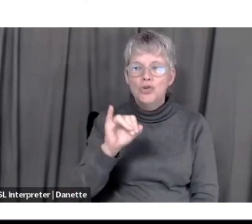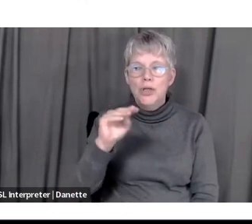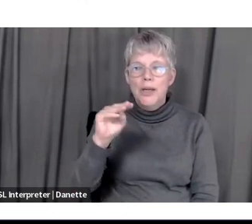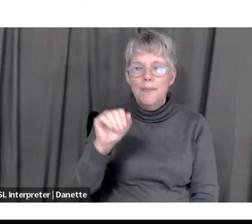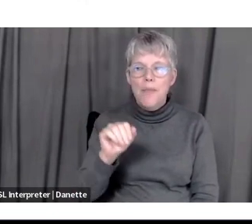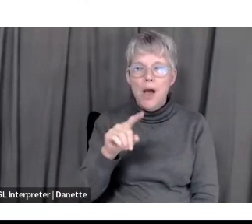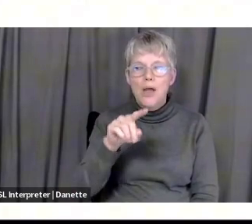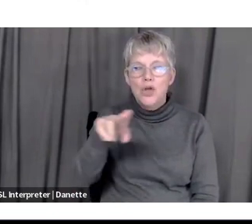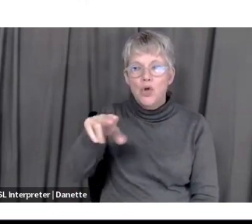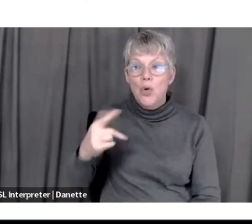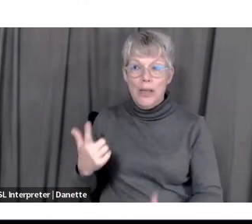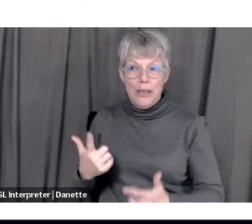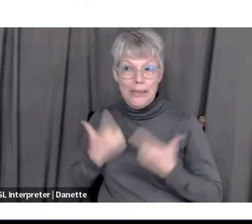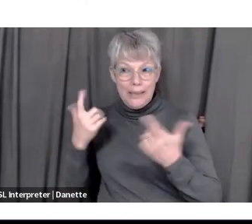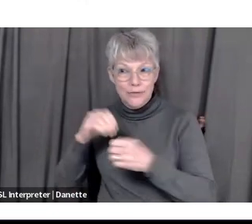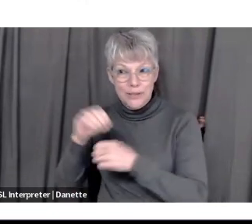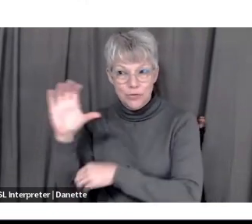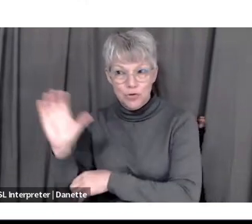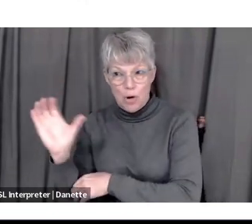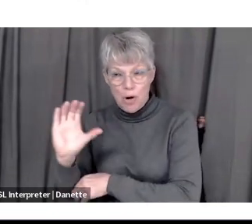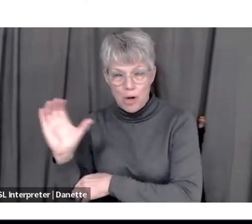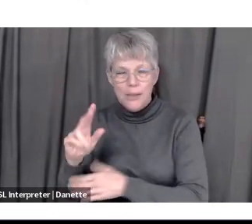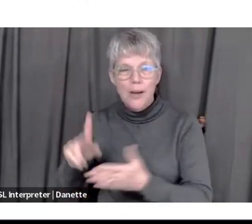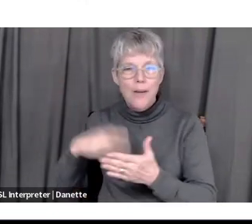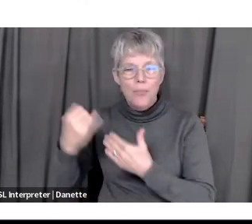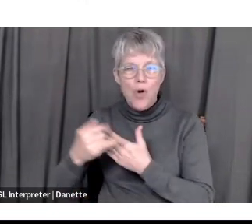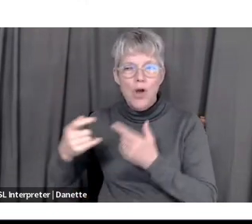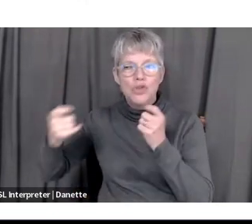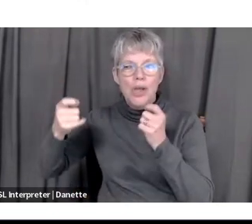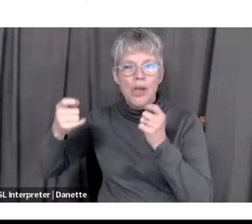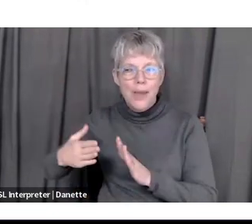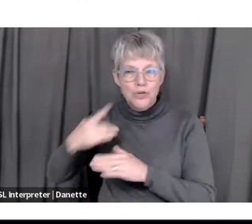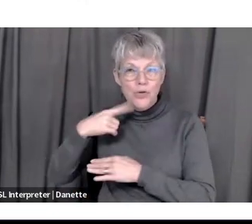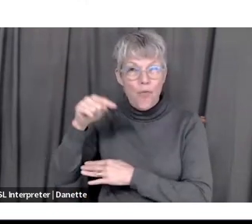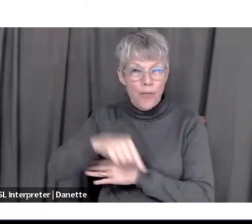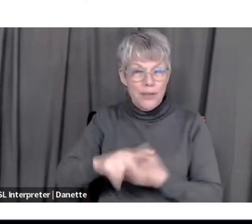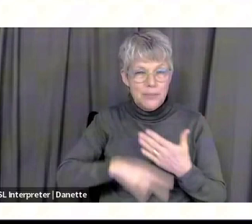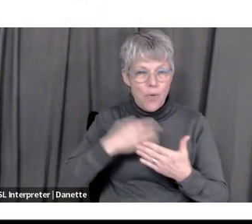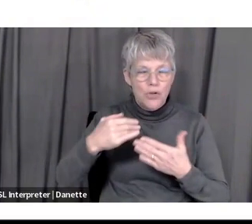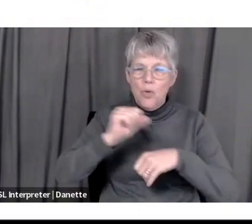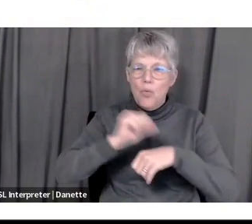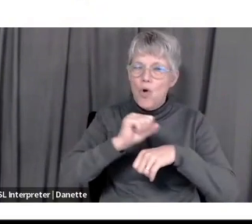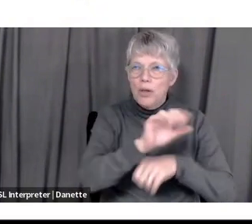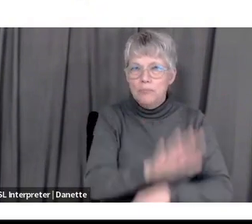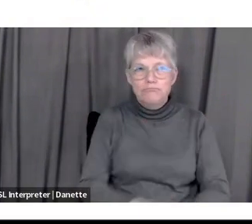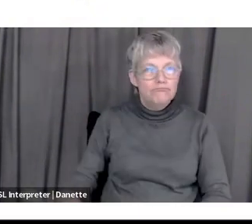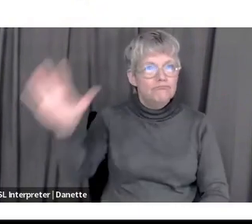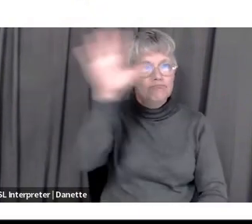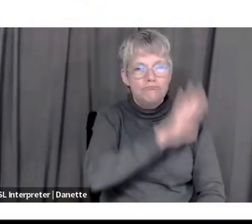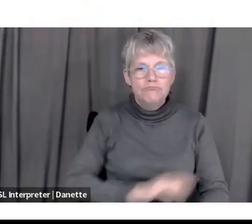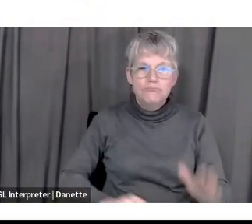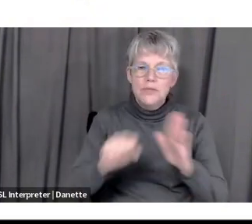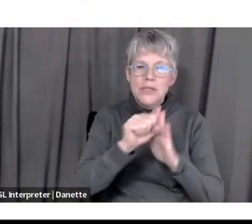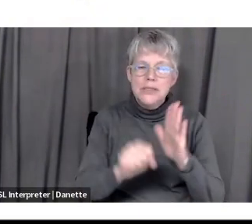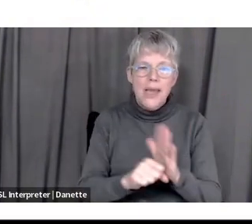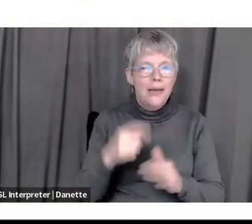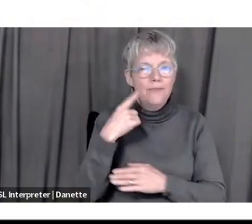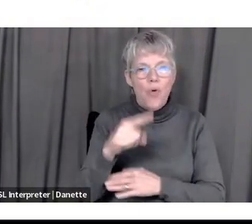And Vivianne lives in Charlotte and she is the project manager for this project and is working across the state to implement.